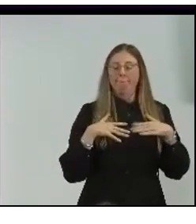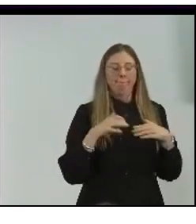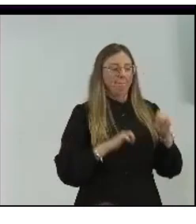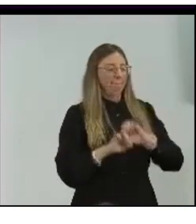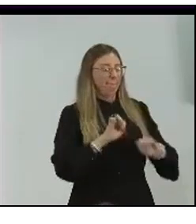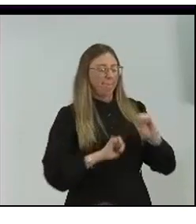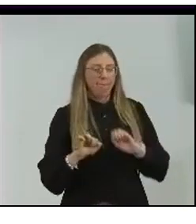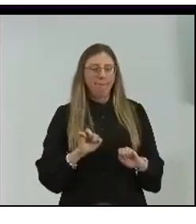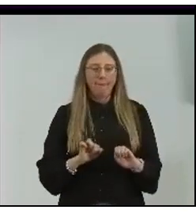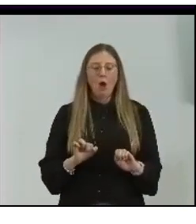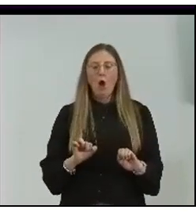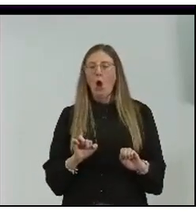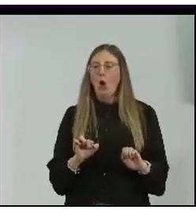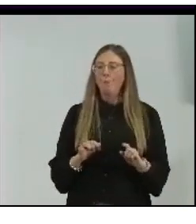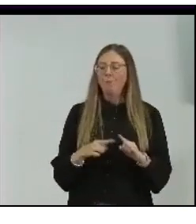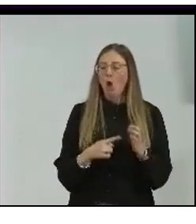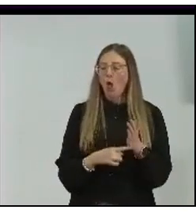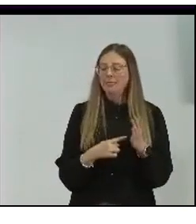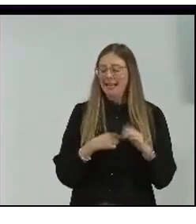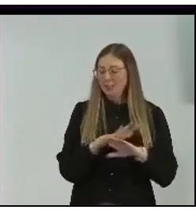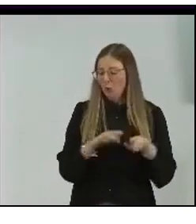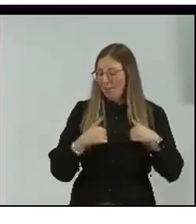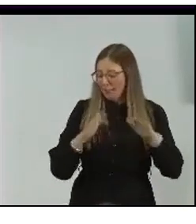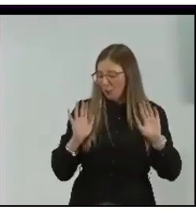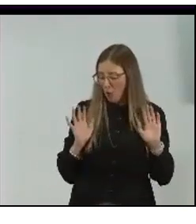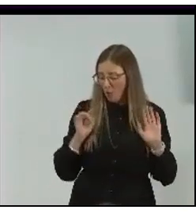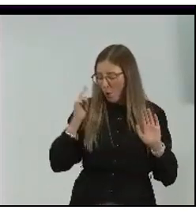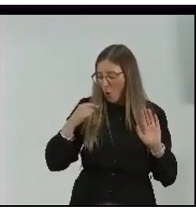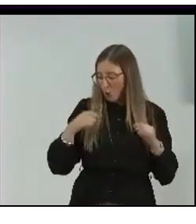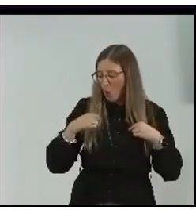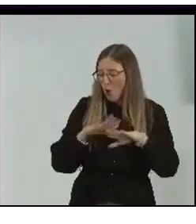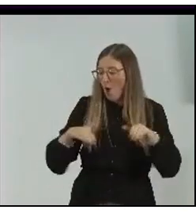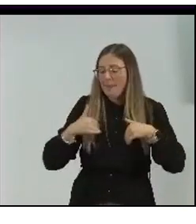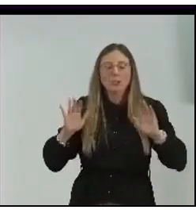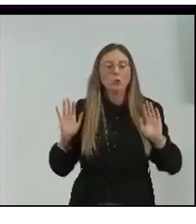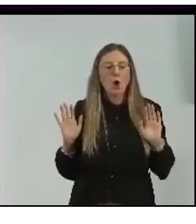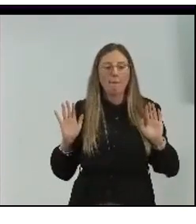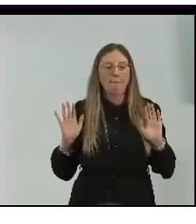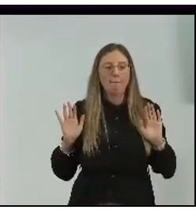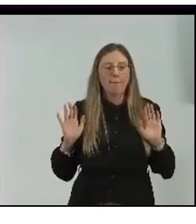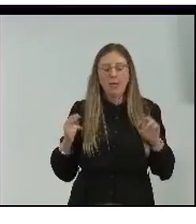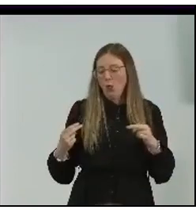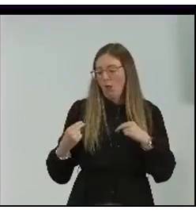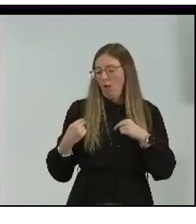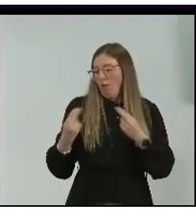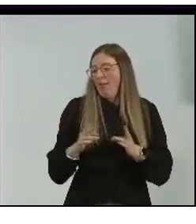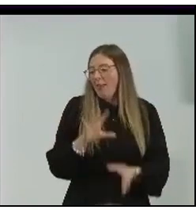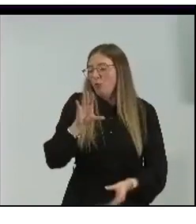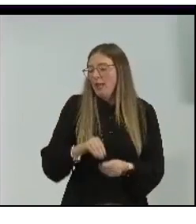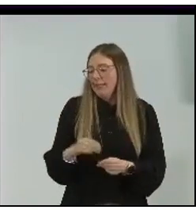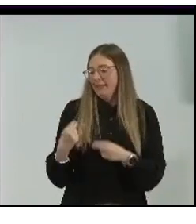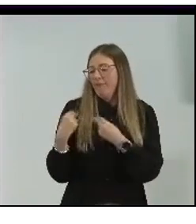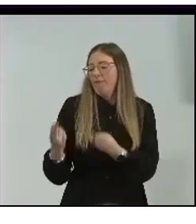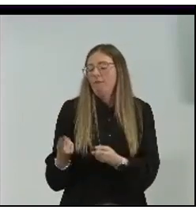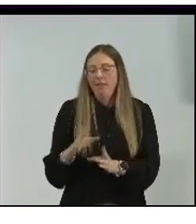they all seem to say alt text isn't my job, audio description isn't my job. You should talk to creative and then you talk to the creative team, they say you